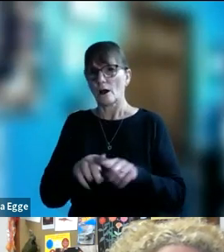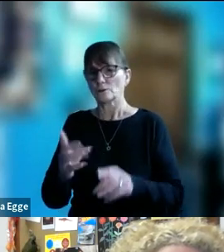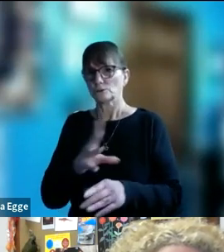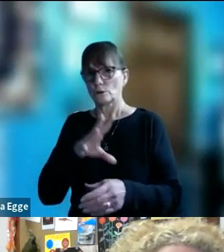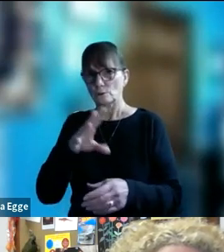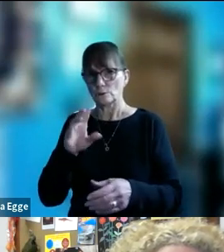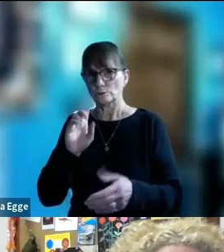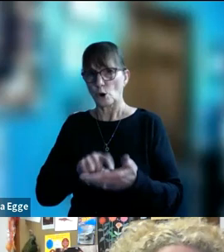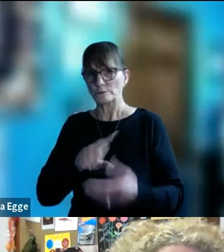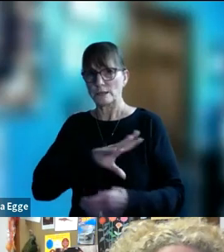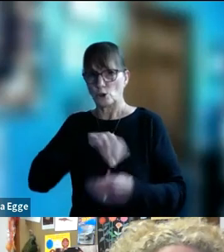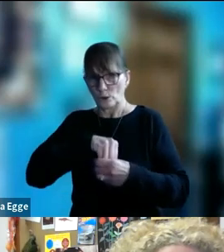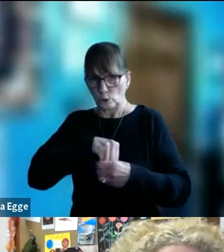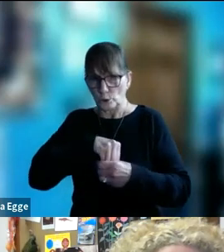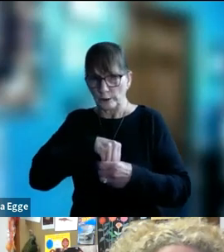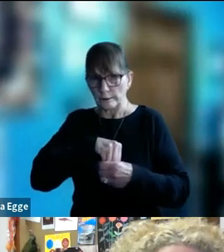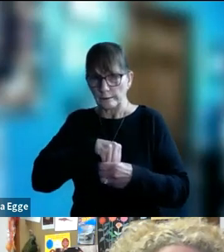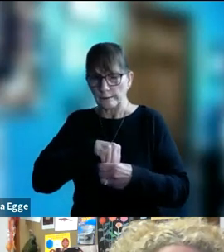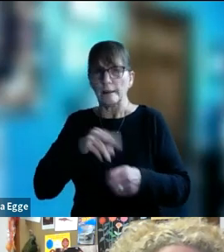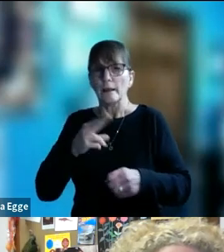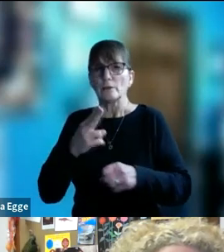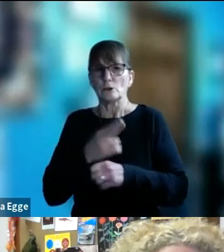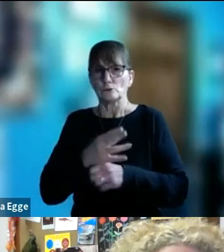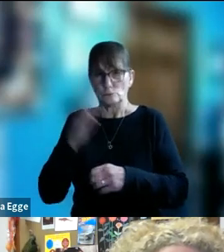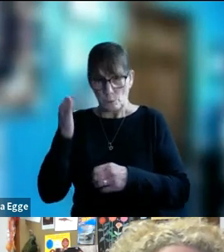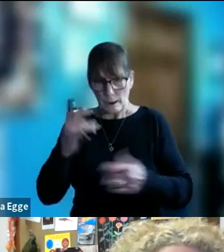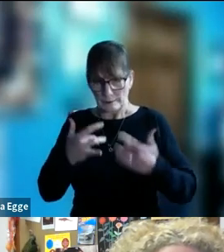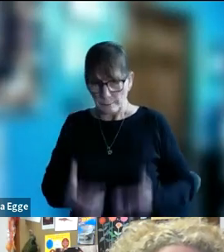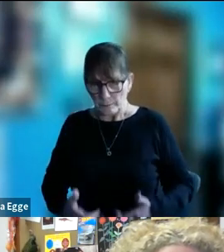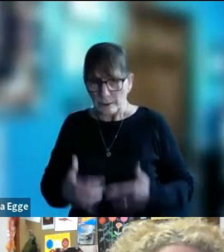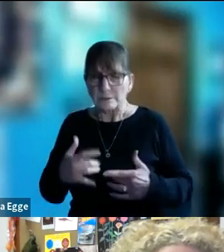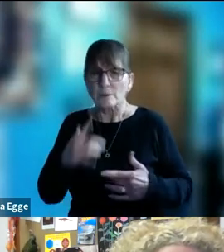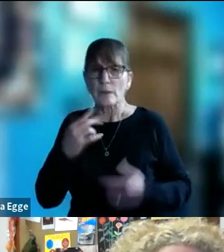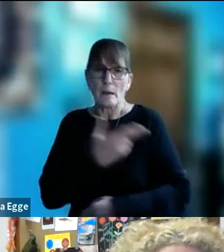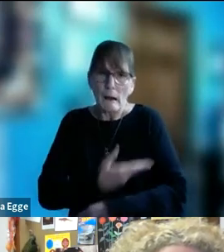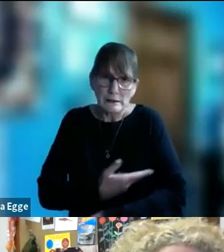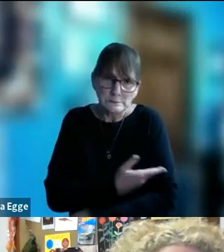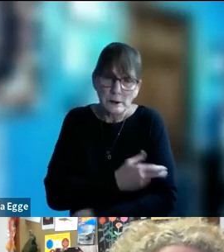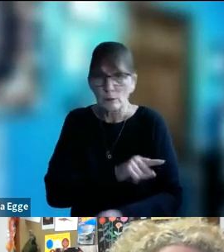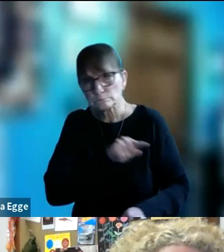you know, they're using because of depression, they've been hospitalized, you know, multiple times